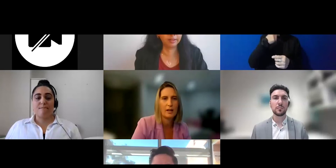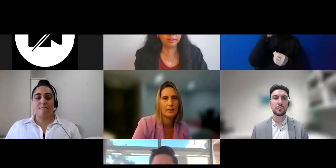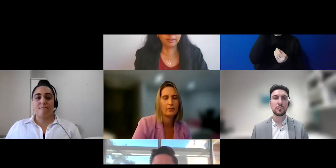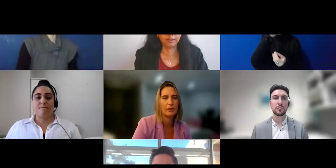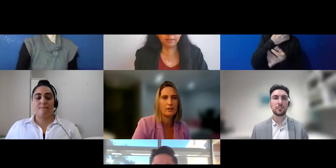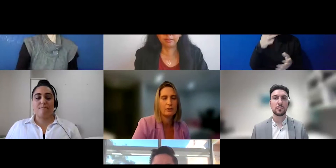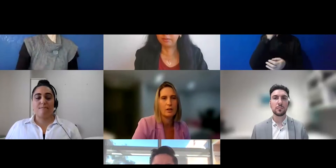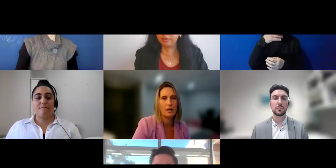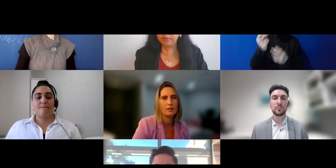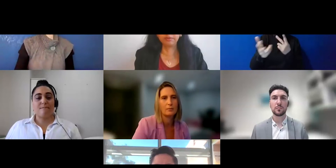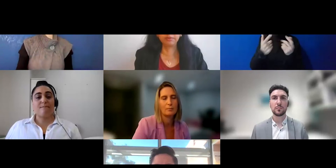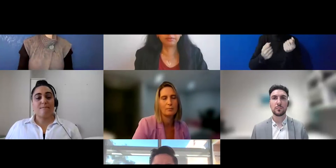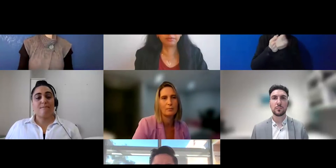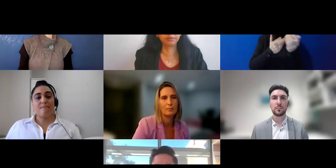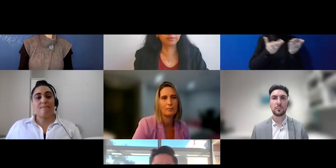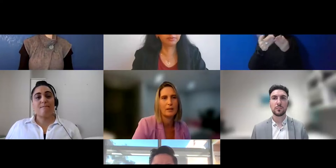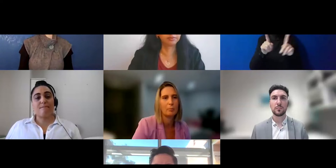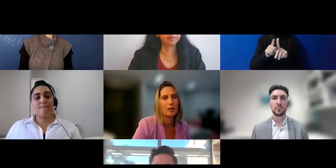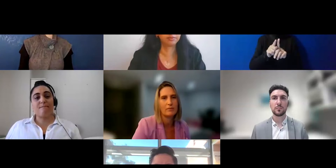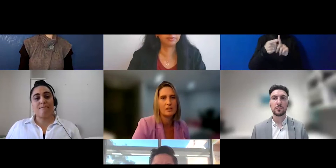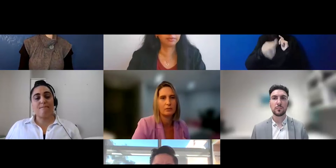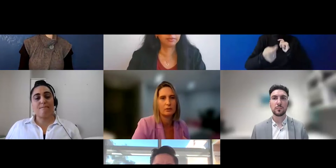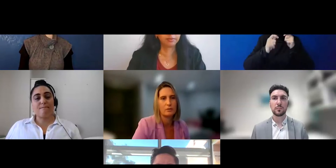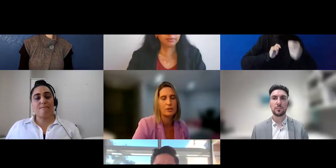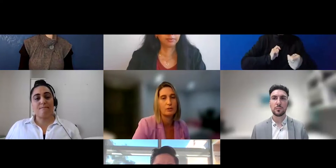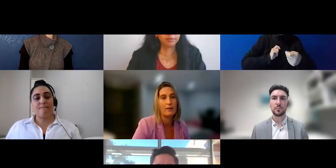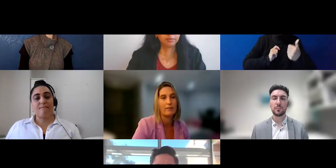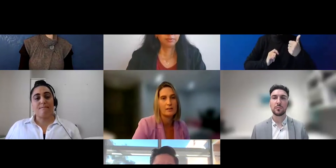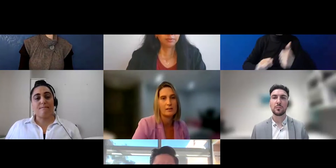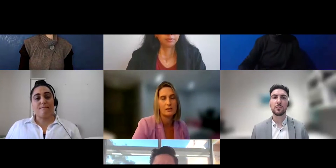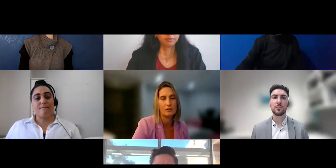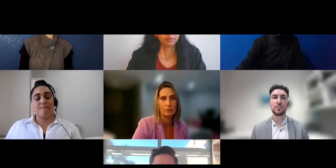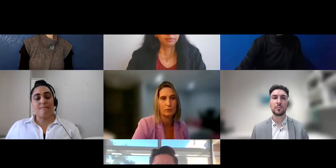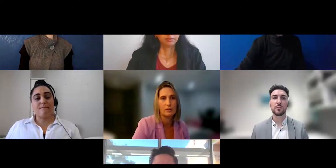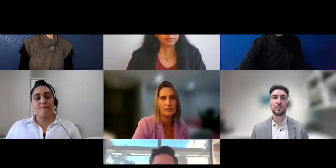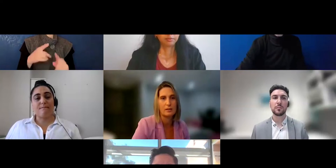add Karina too that um being a part of the Civil Division we do have access to social workers in